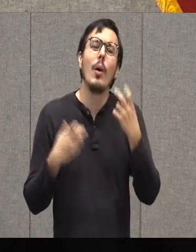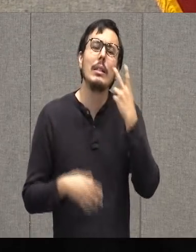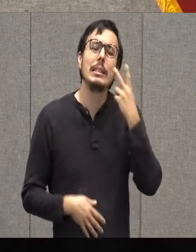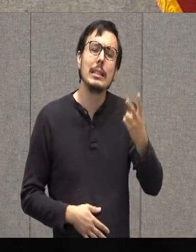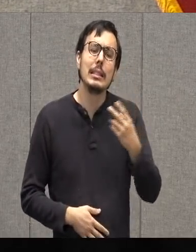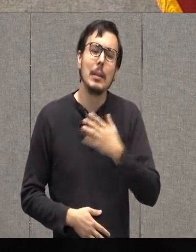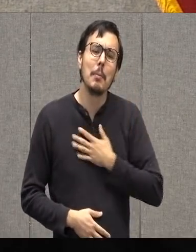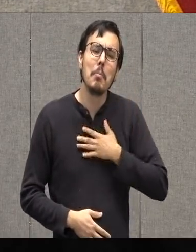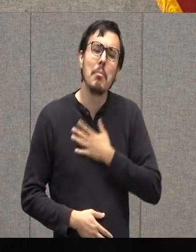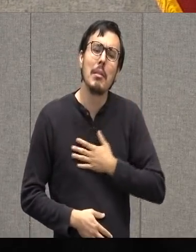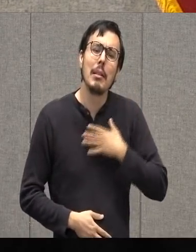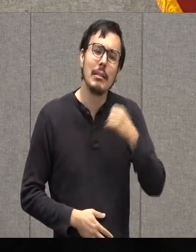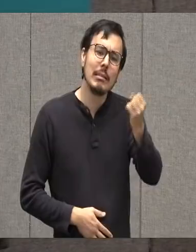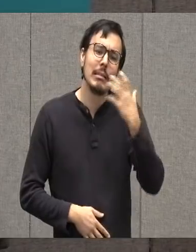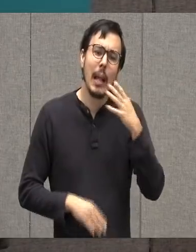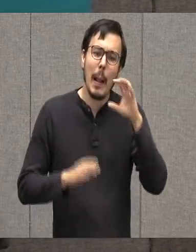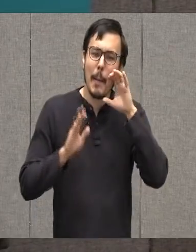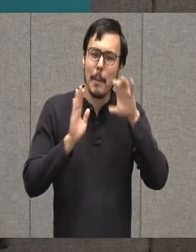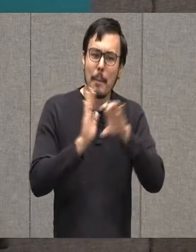Today we're gonna work on our number of the day.